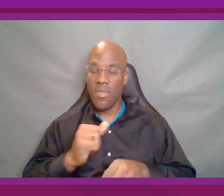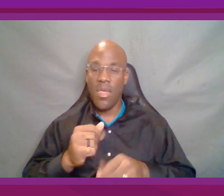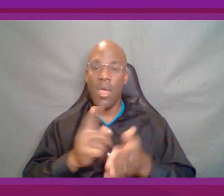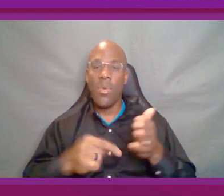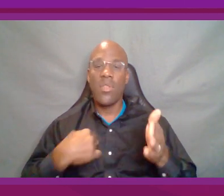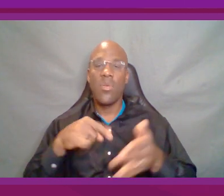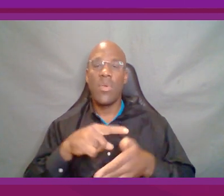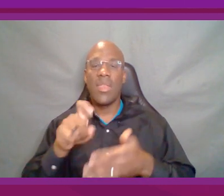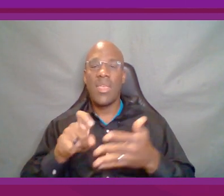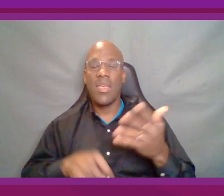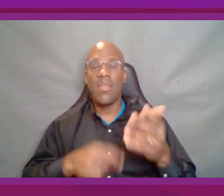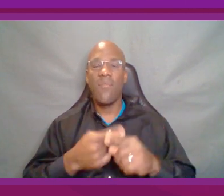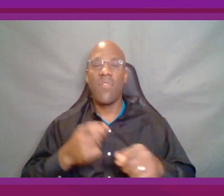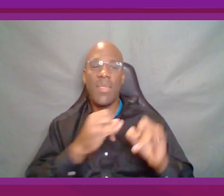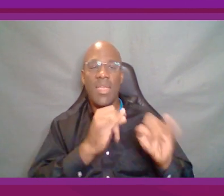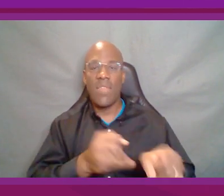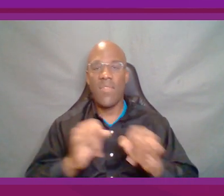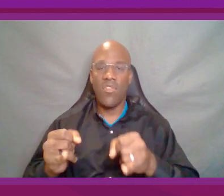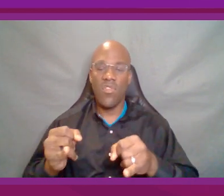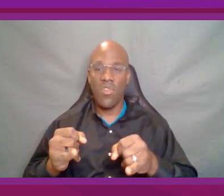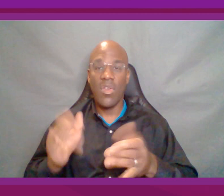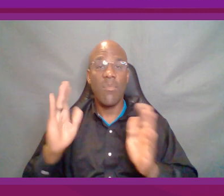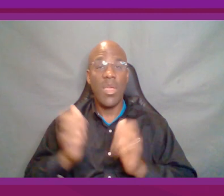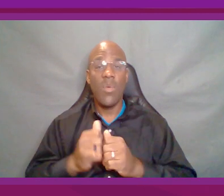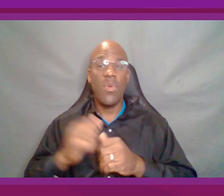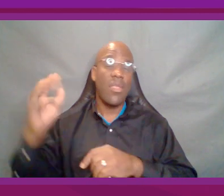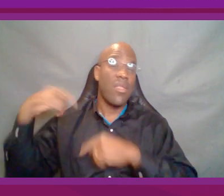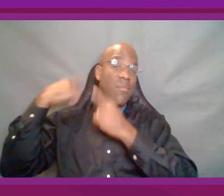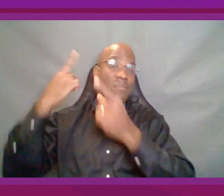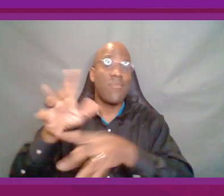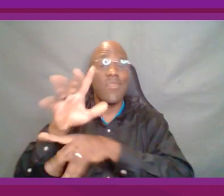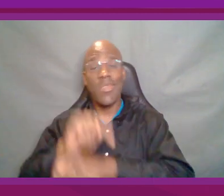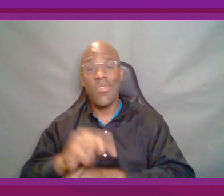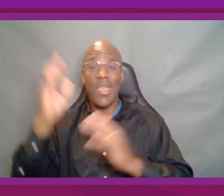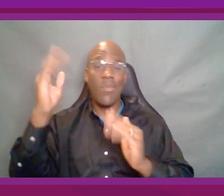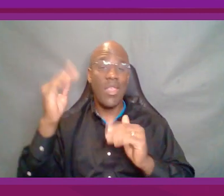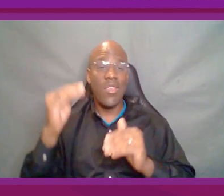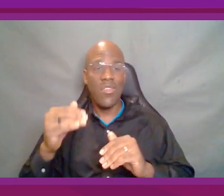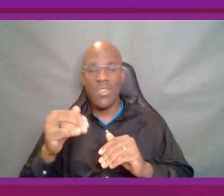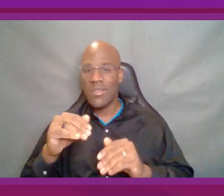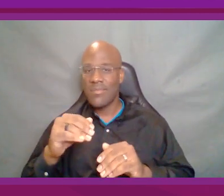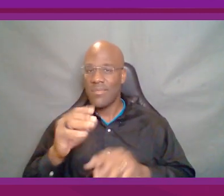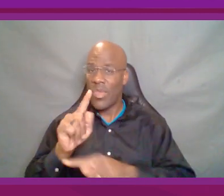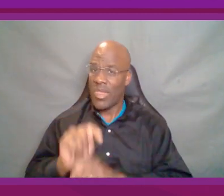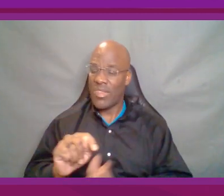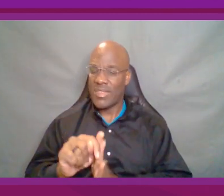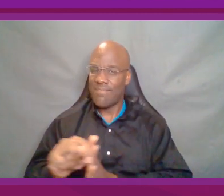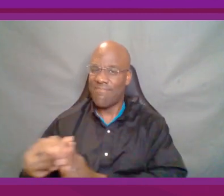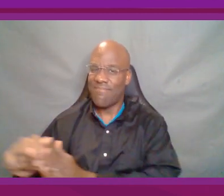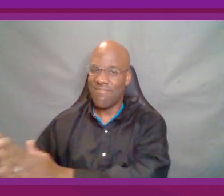rather than what have we traditionally expected from the person in the role, because there's a lot